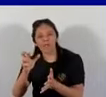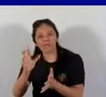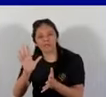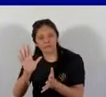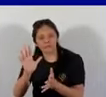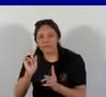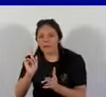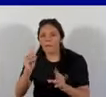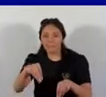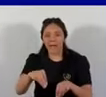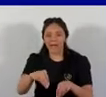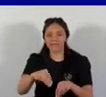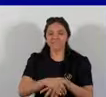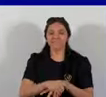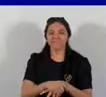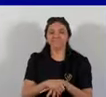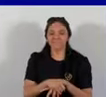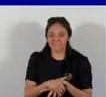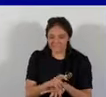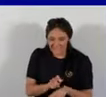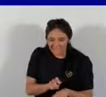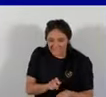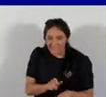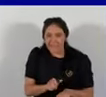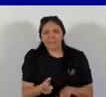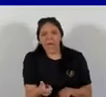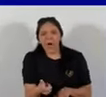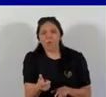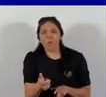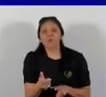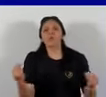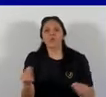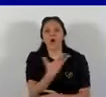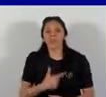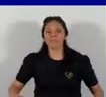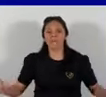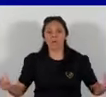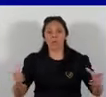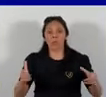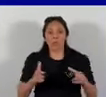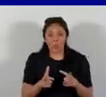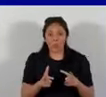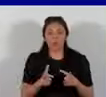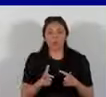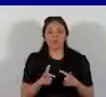But not a leader Having made the adjustment, lowering the size of the state